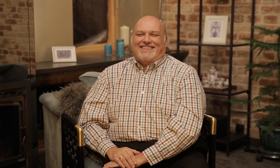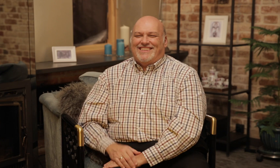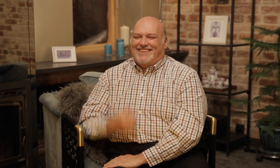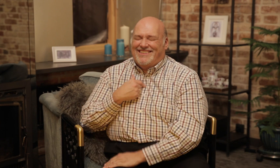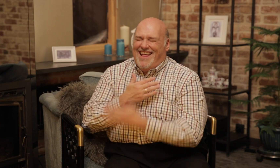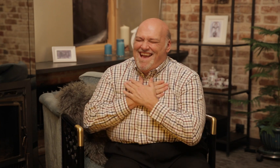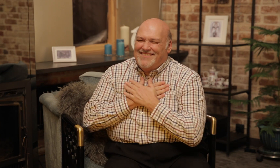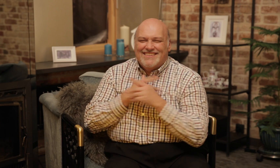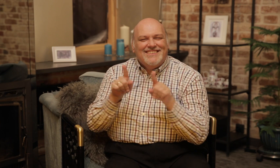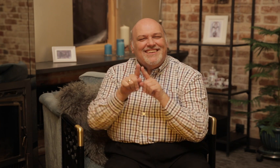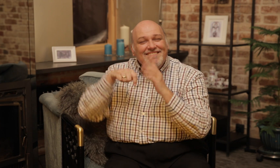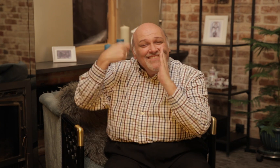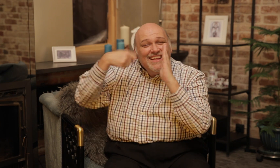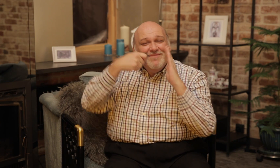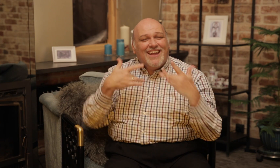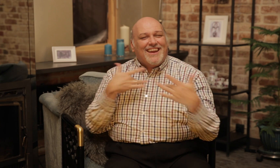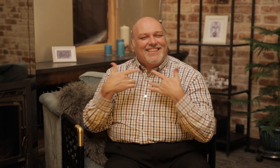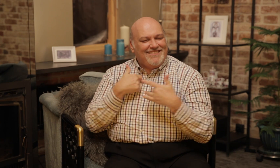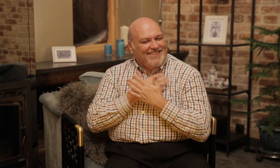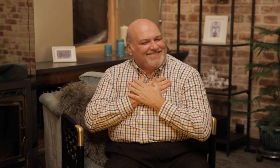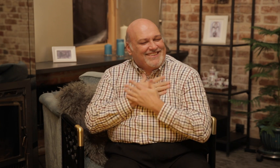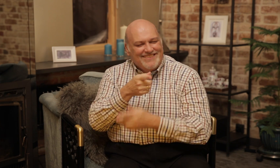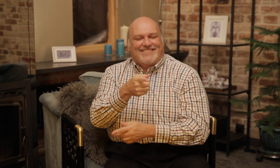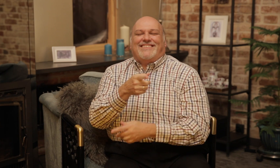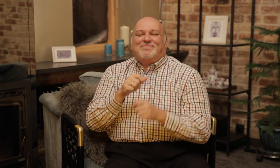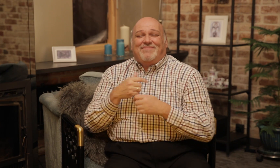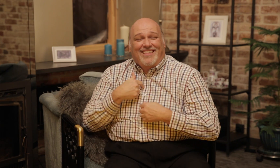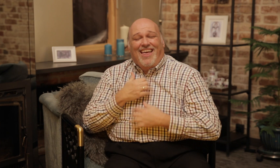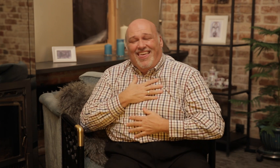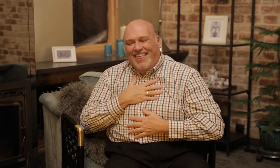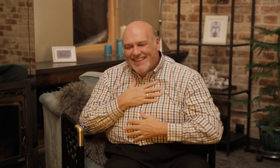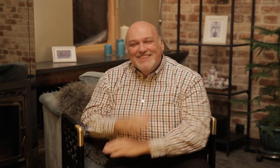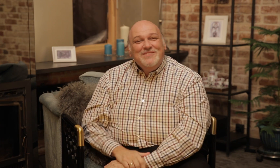That was hilarious! It’s just like watching a film!